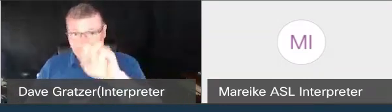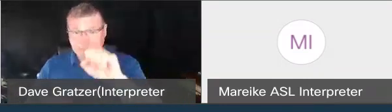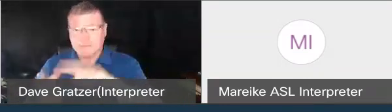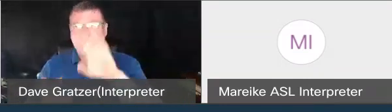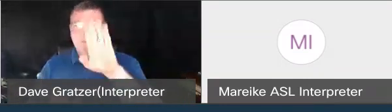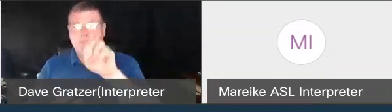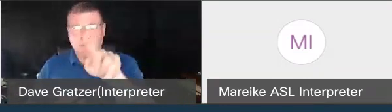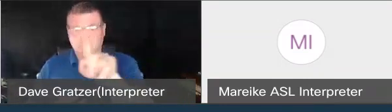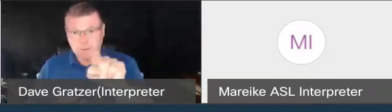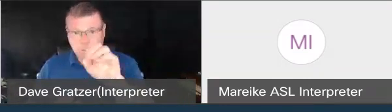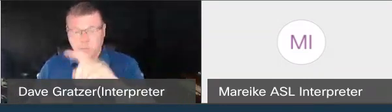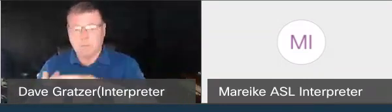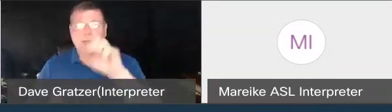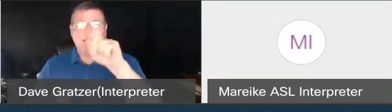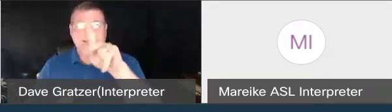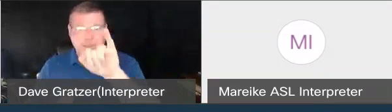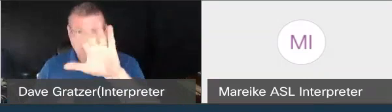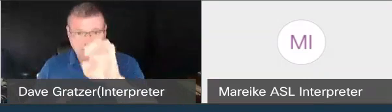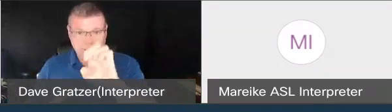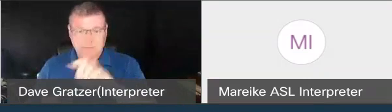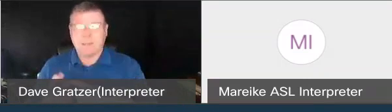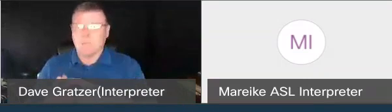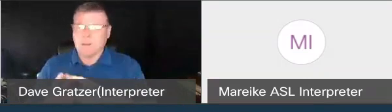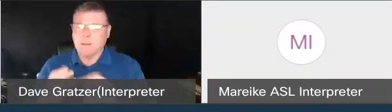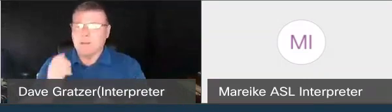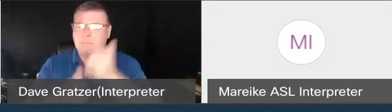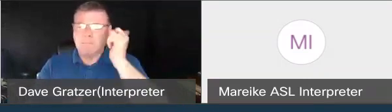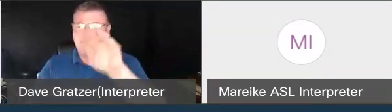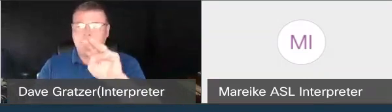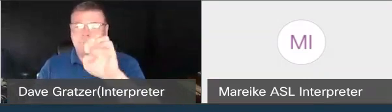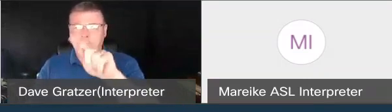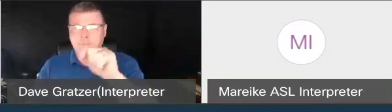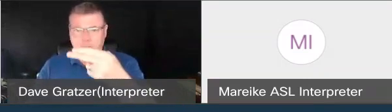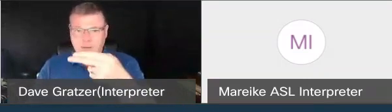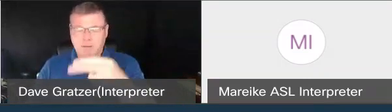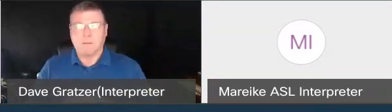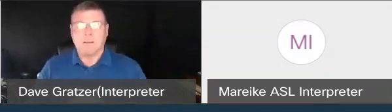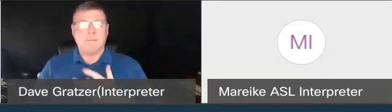uh, Spice, but primarily meth, um, it--it was felt important that we have, uh, some